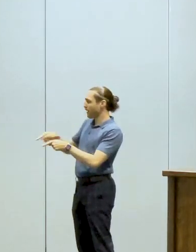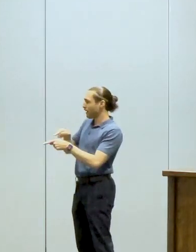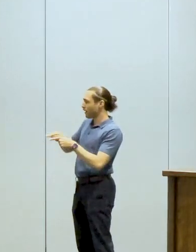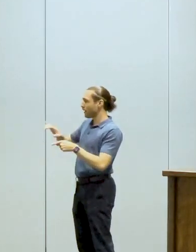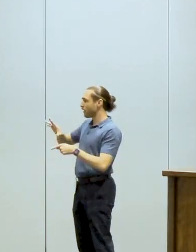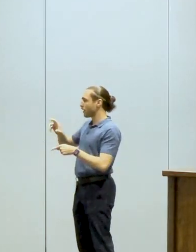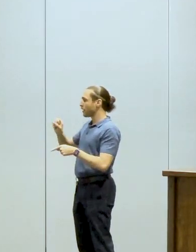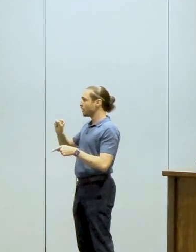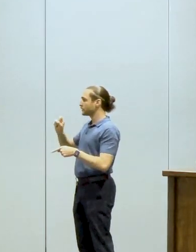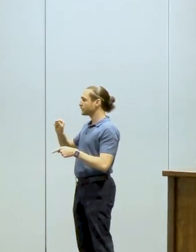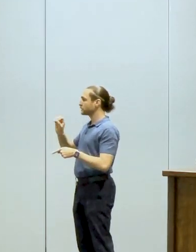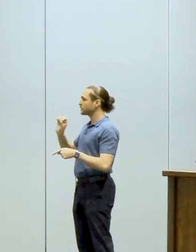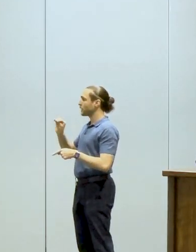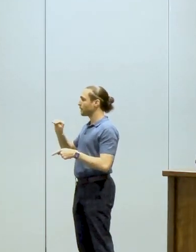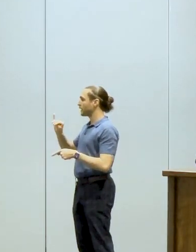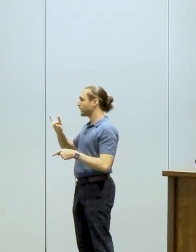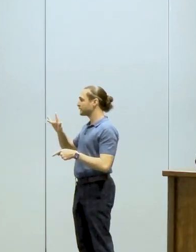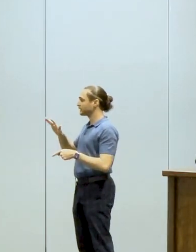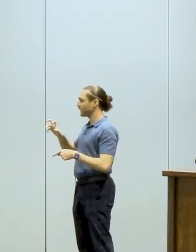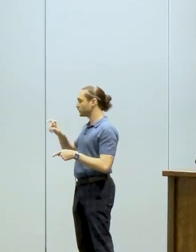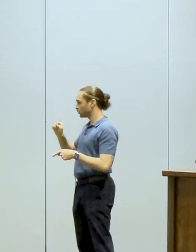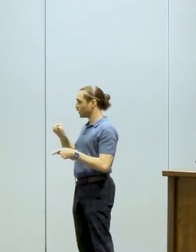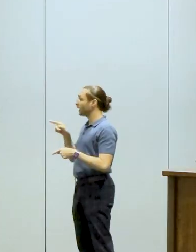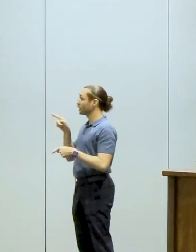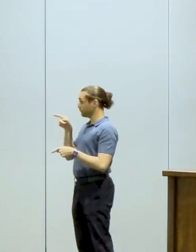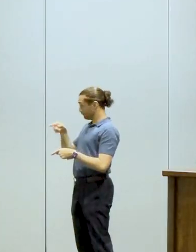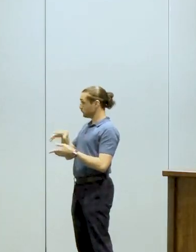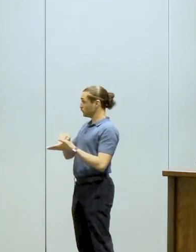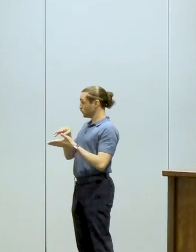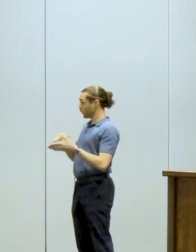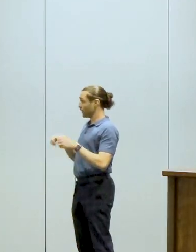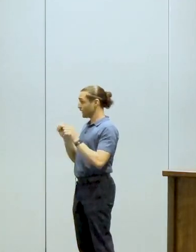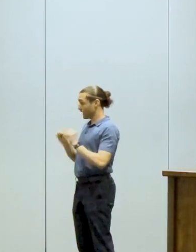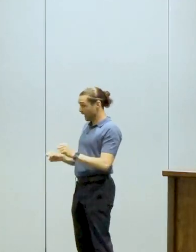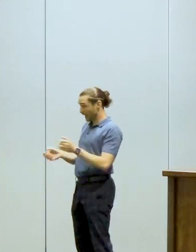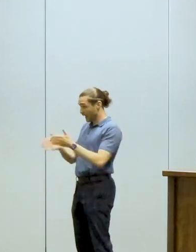can prompt an AI to adapt the transcription, the transcription